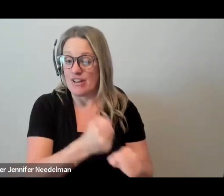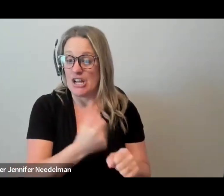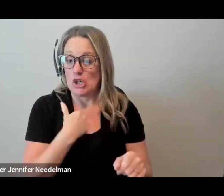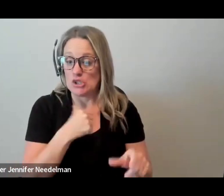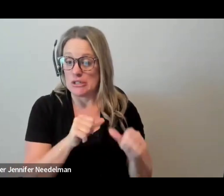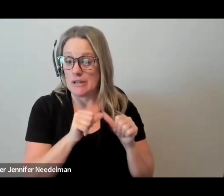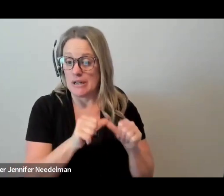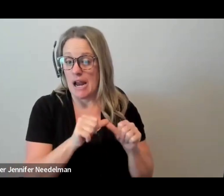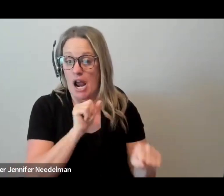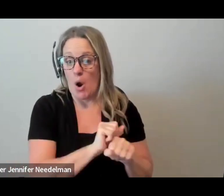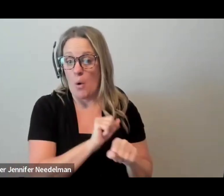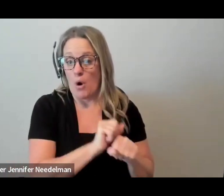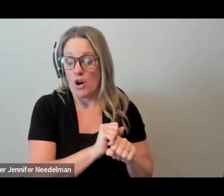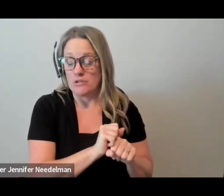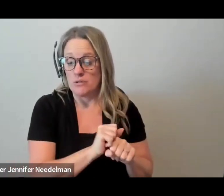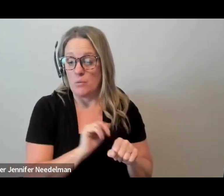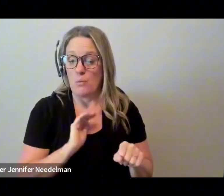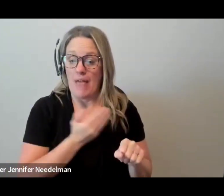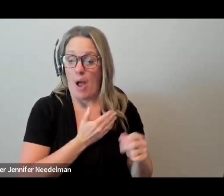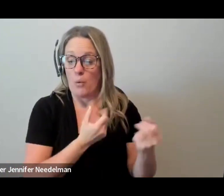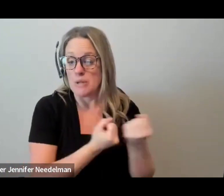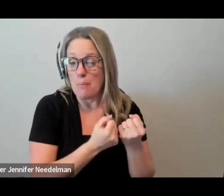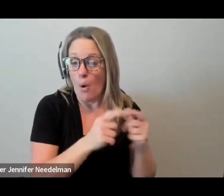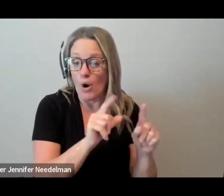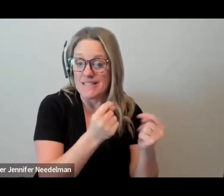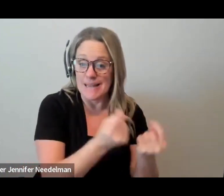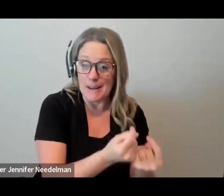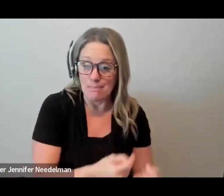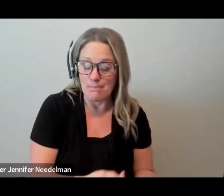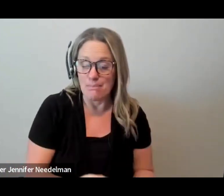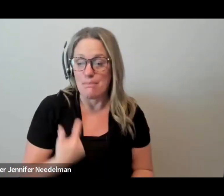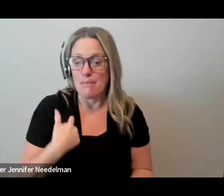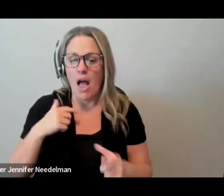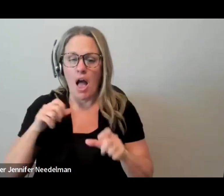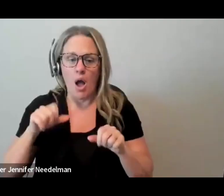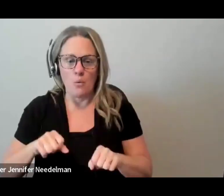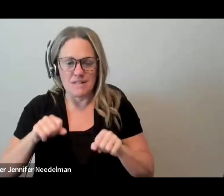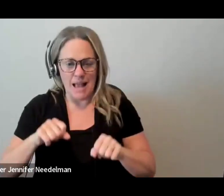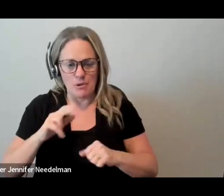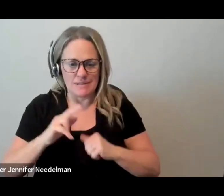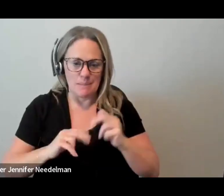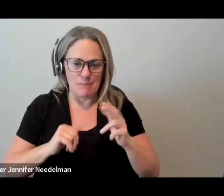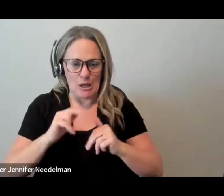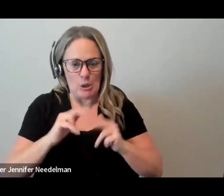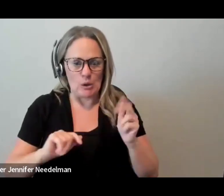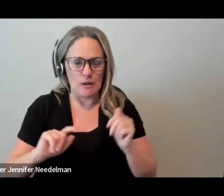with our support team and was able to build out our very first accessibility